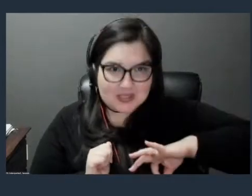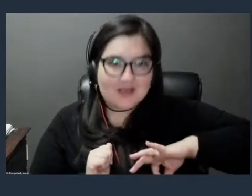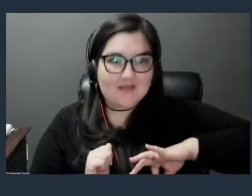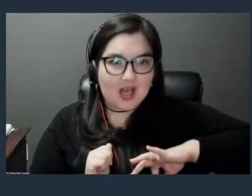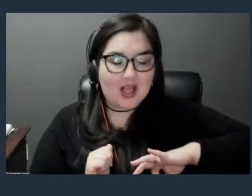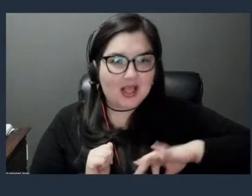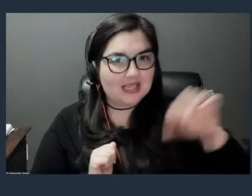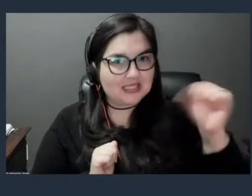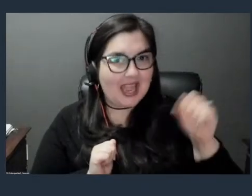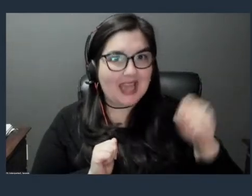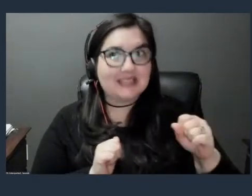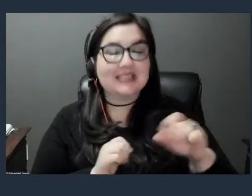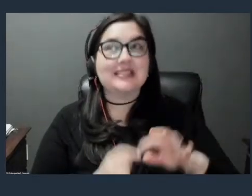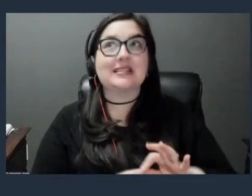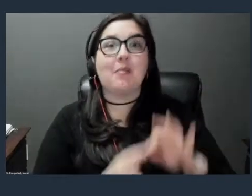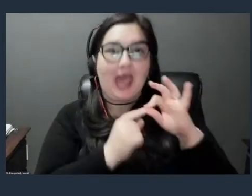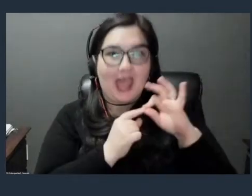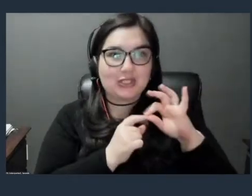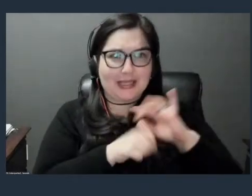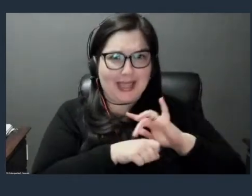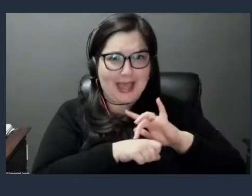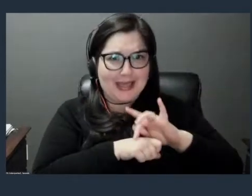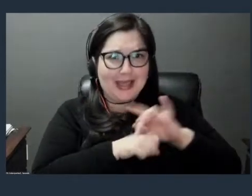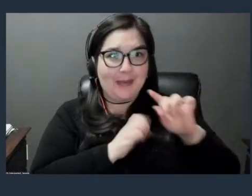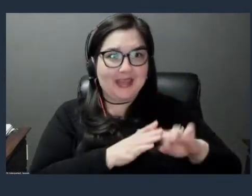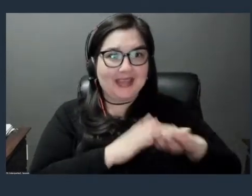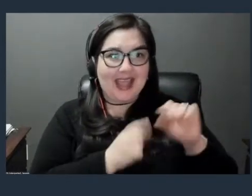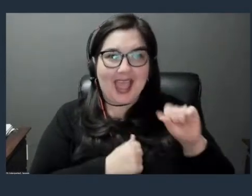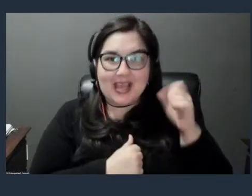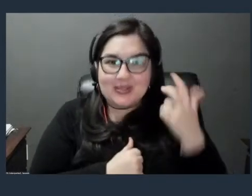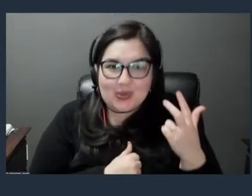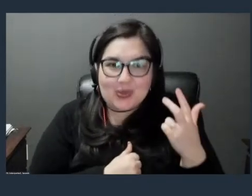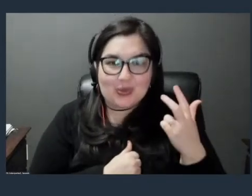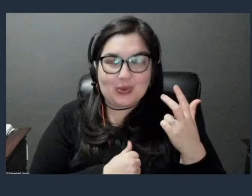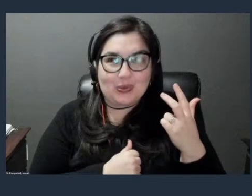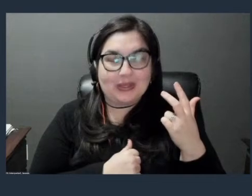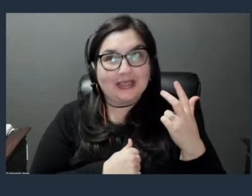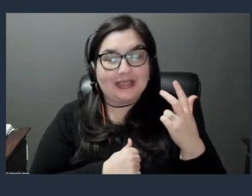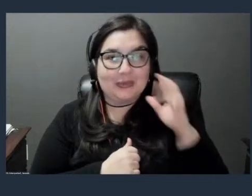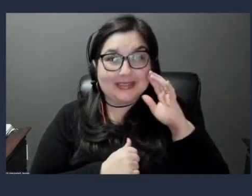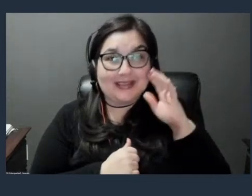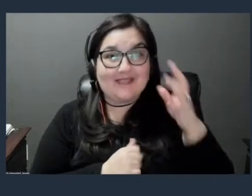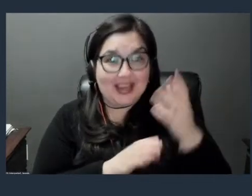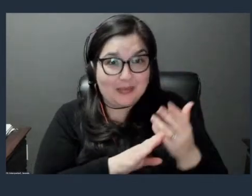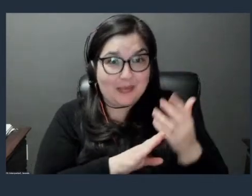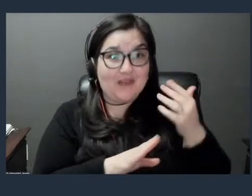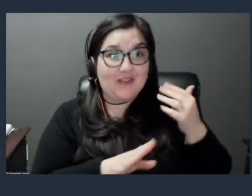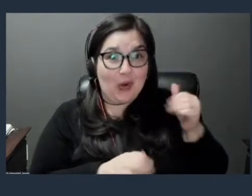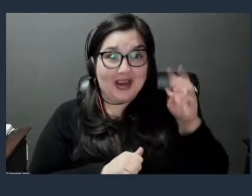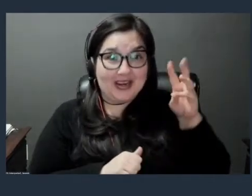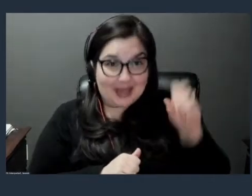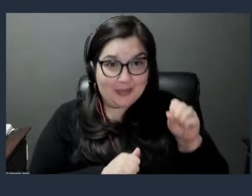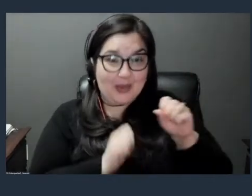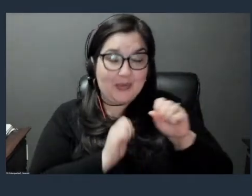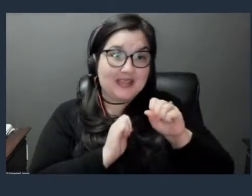because S3 actually was invented quite a while before AWS Identity and Access Management was. And of course, IAM,